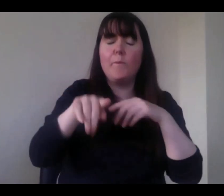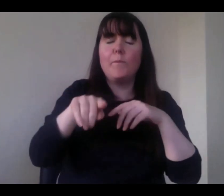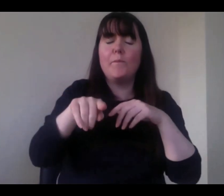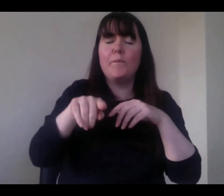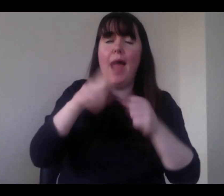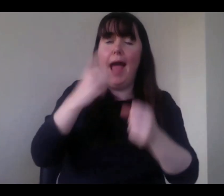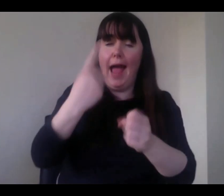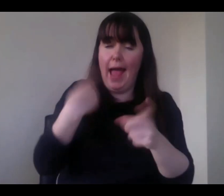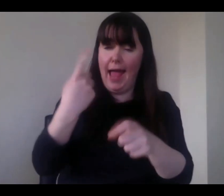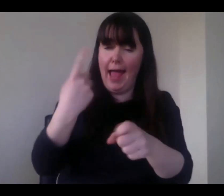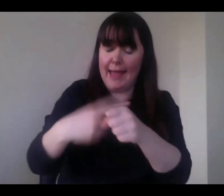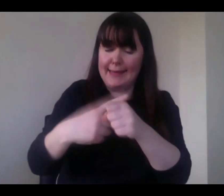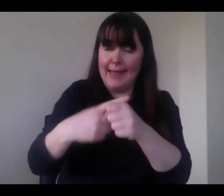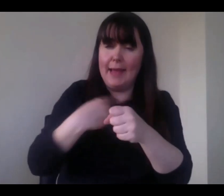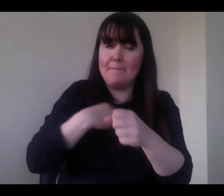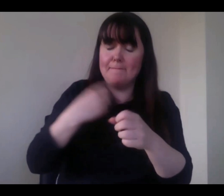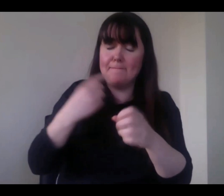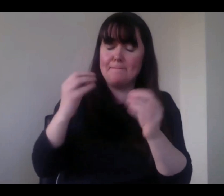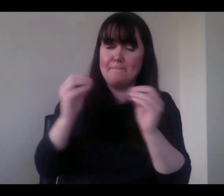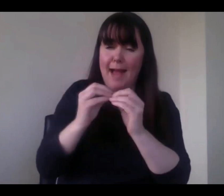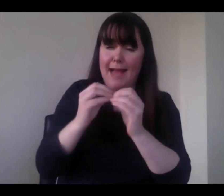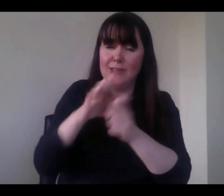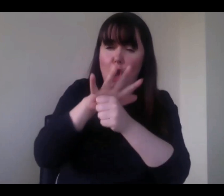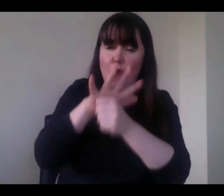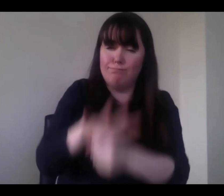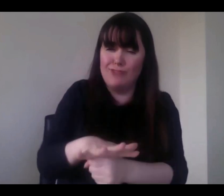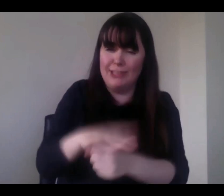as well, just walking around chatting, in sign language obviously these are all Deaf people.